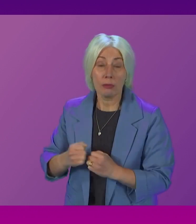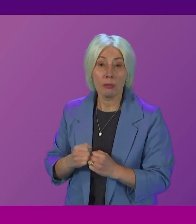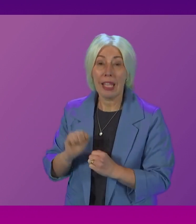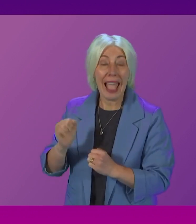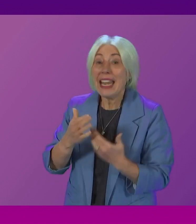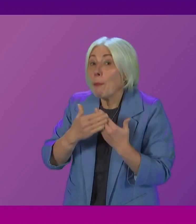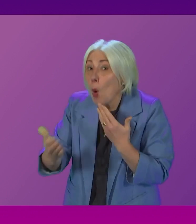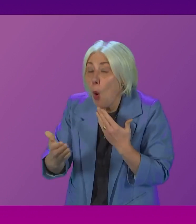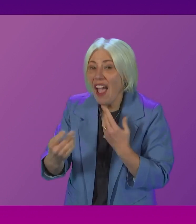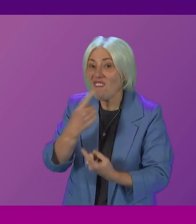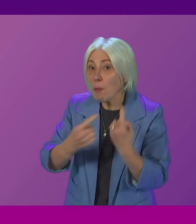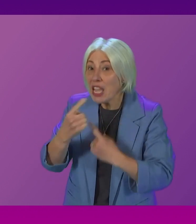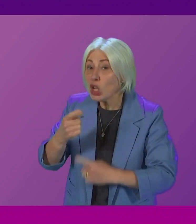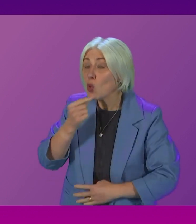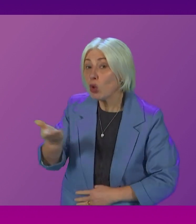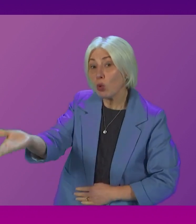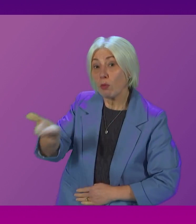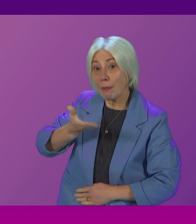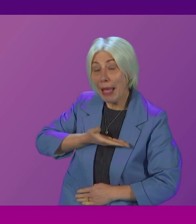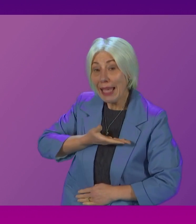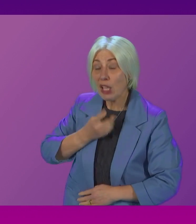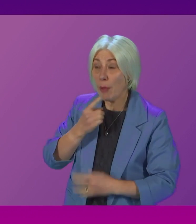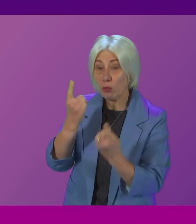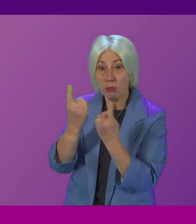any more information to pass to us about the instances that he was talking about,